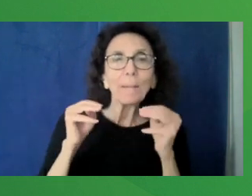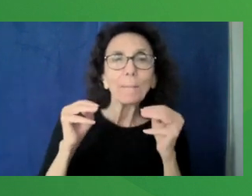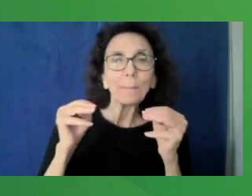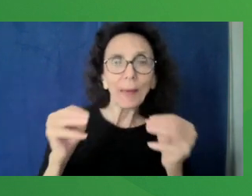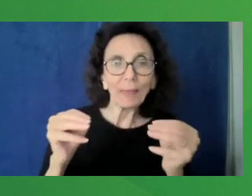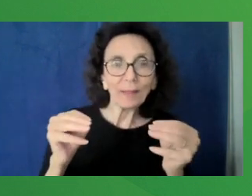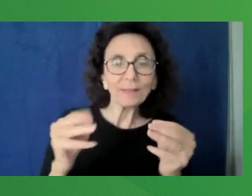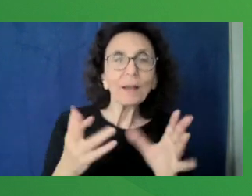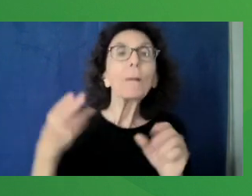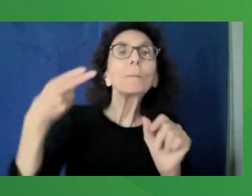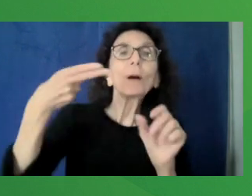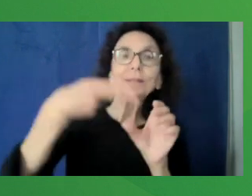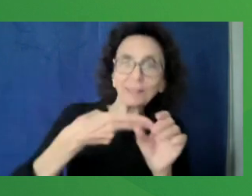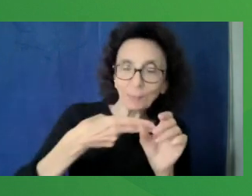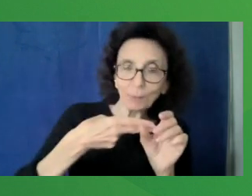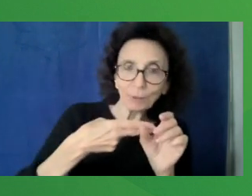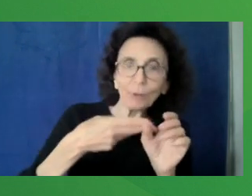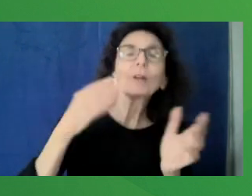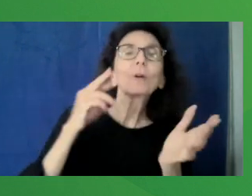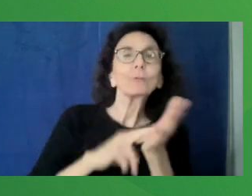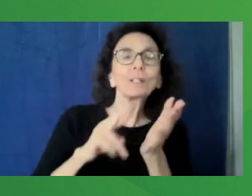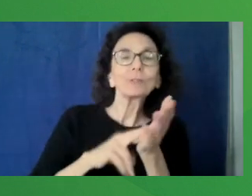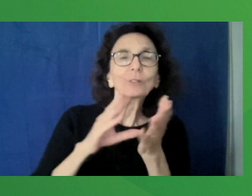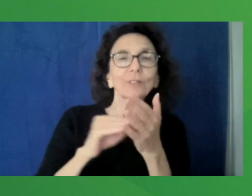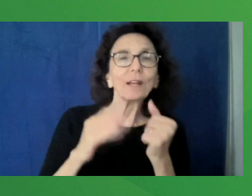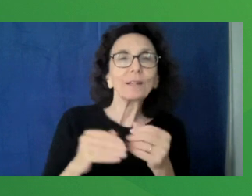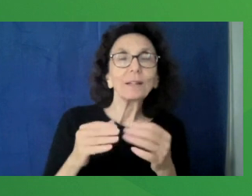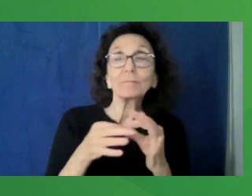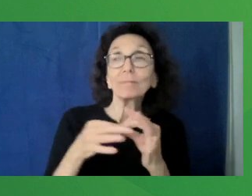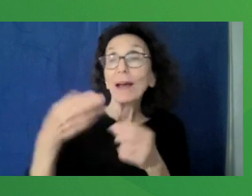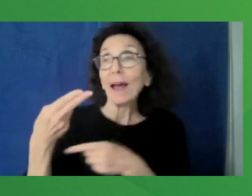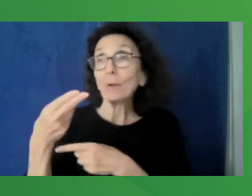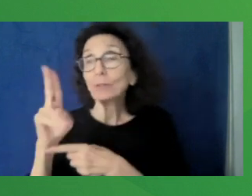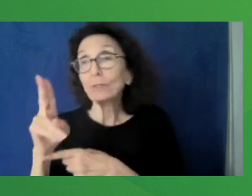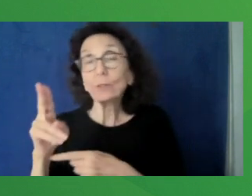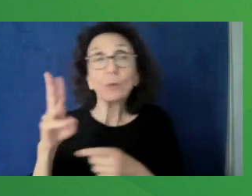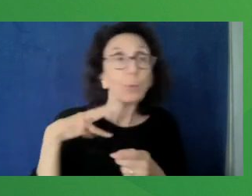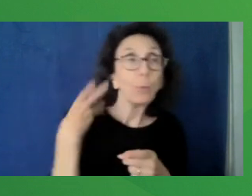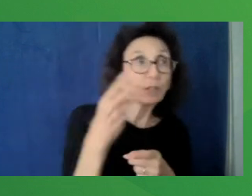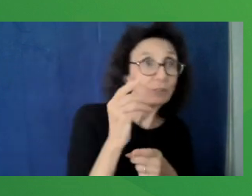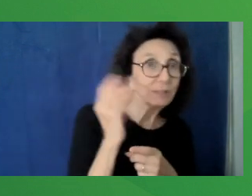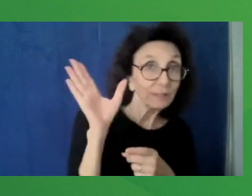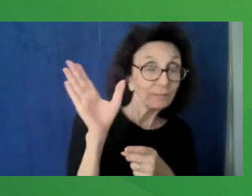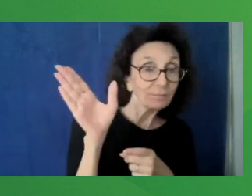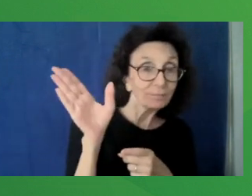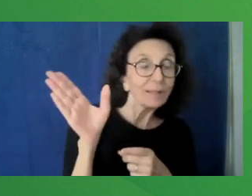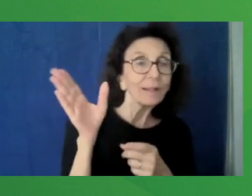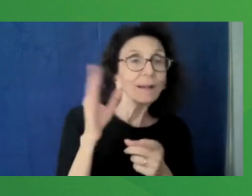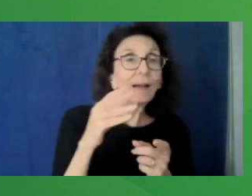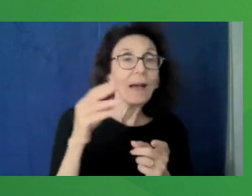study collaboration between Howard University and Washington DC, Howard Middle School Mathematics,